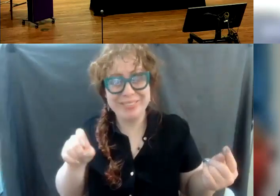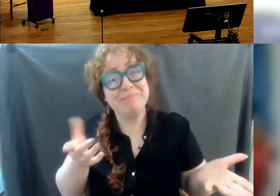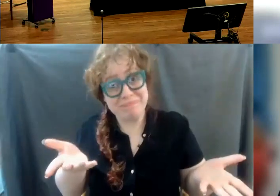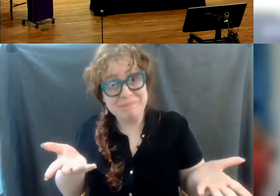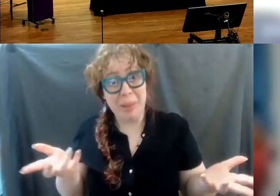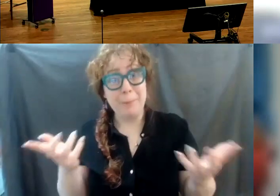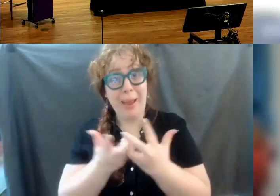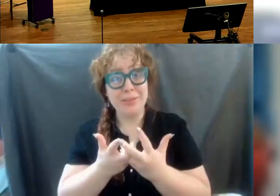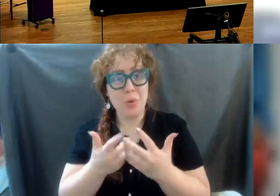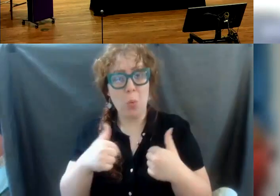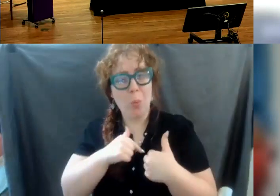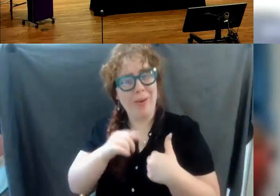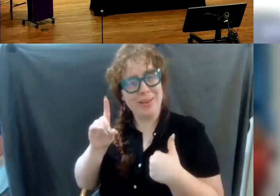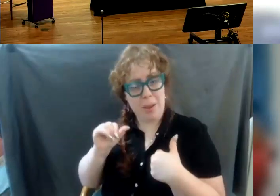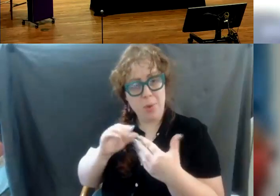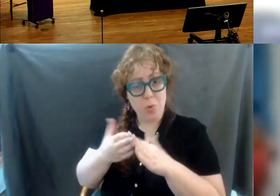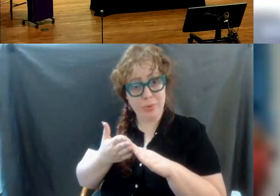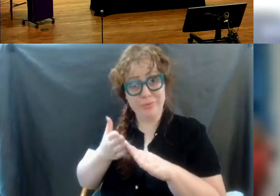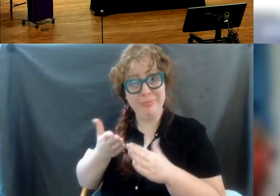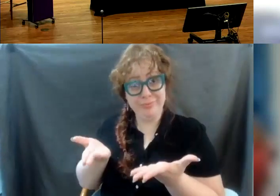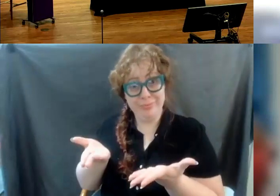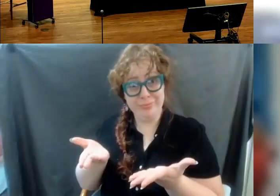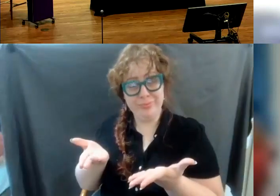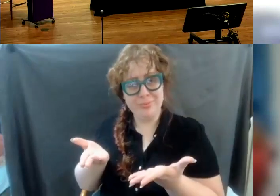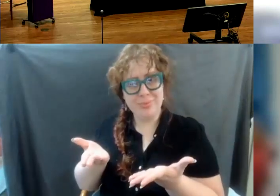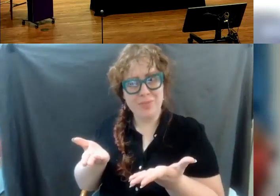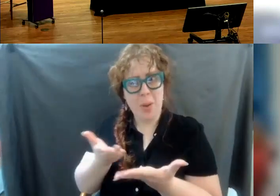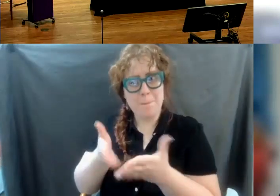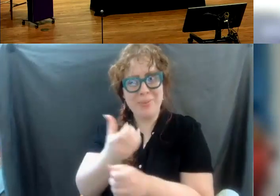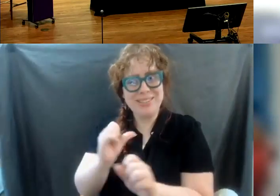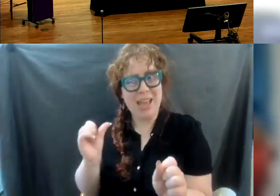what should we as a disabled community require from public safety? And what does that mean?